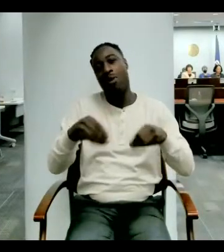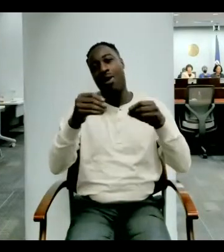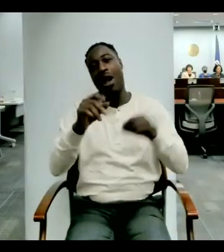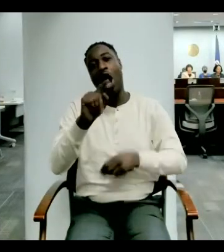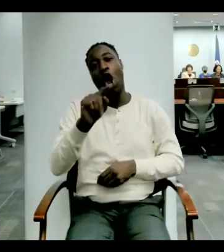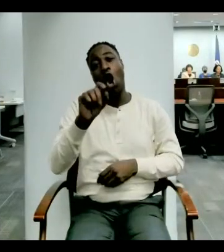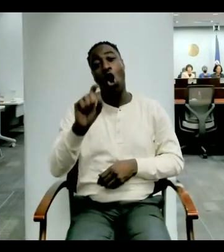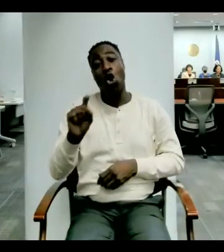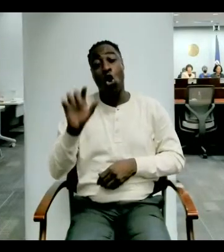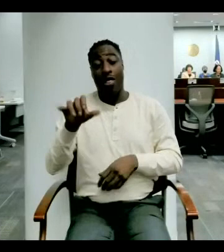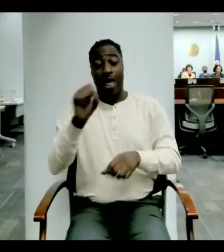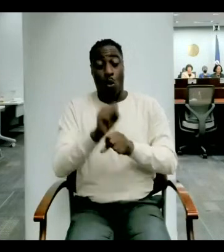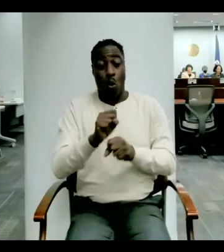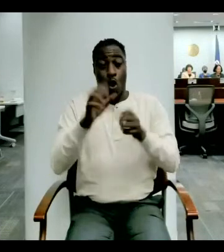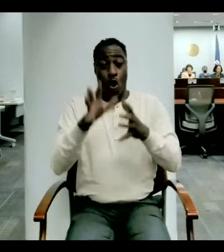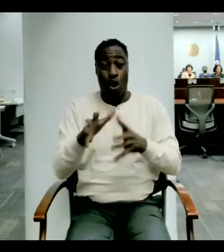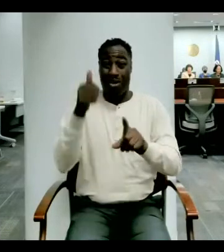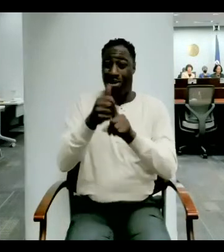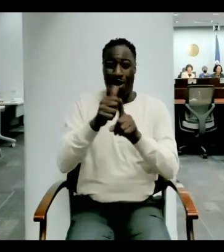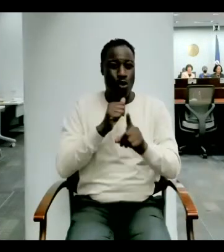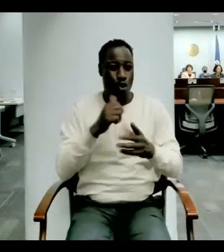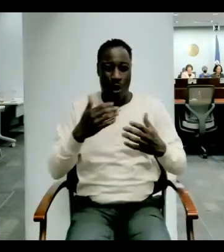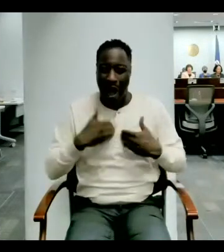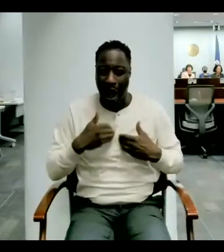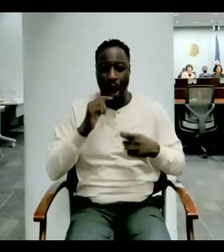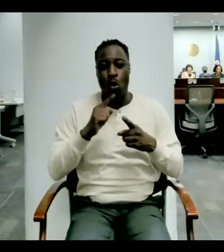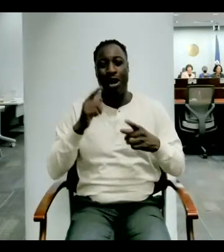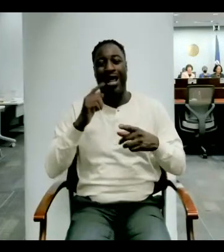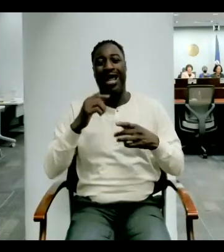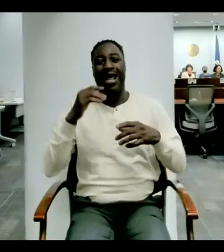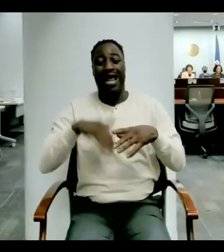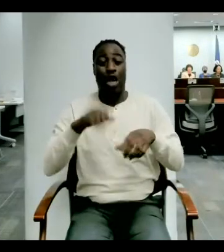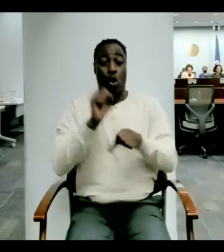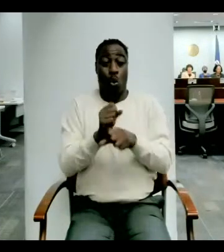workers themselves don't have when they are in the workplace and something happens to them.